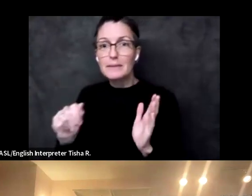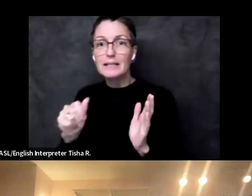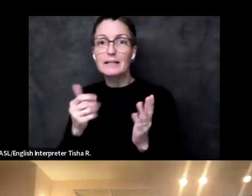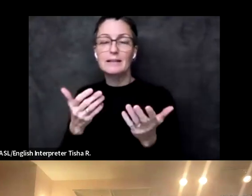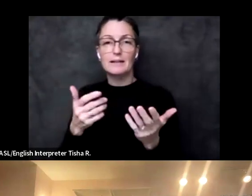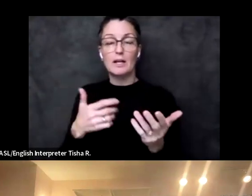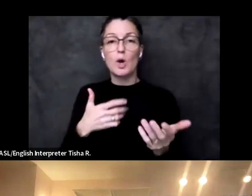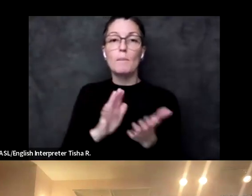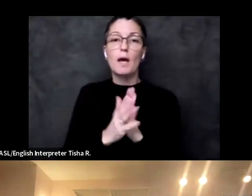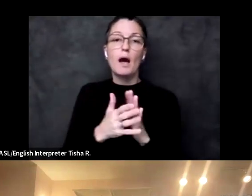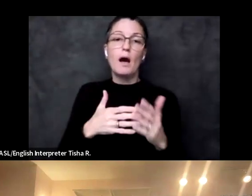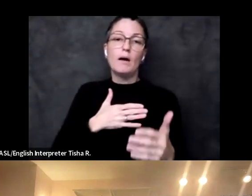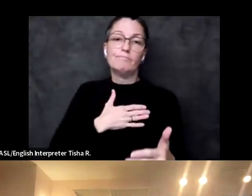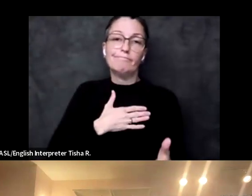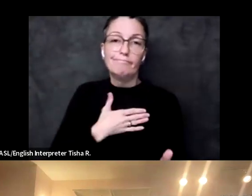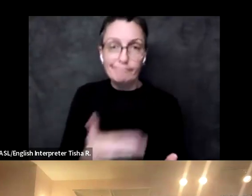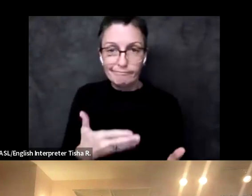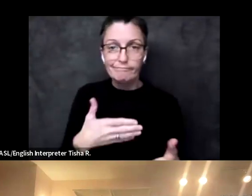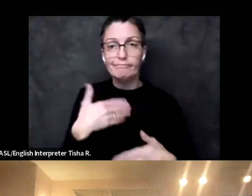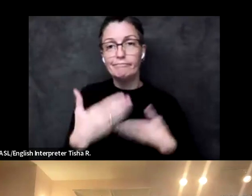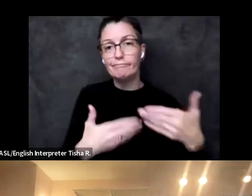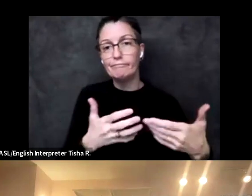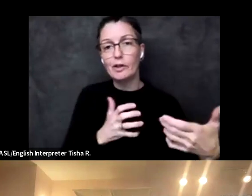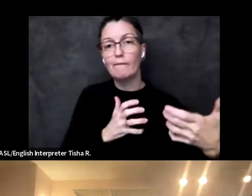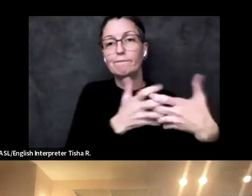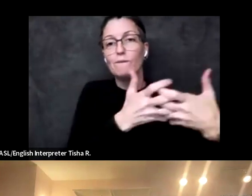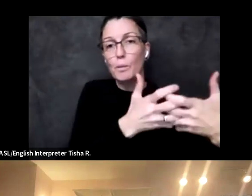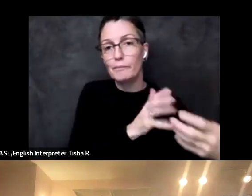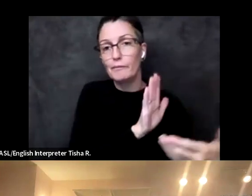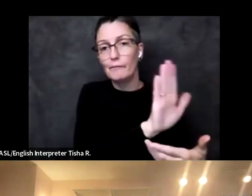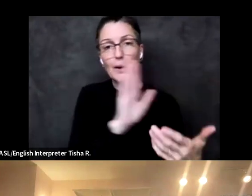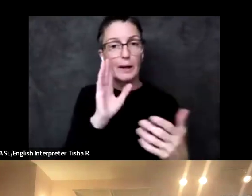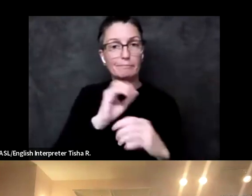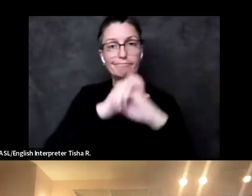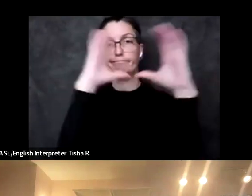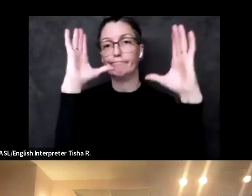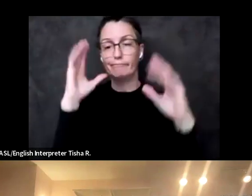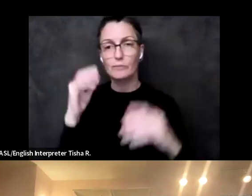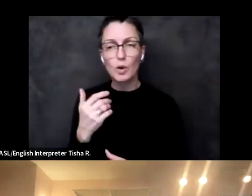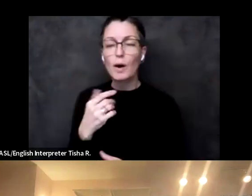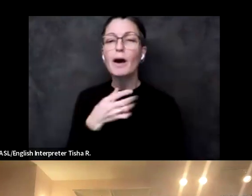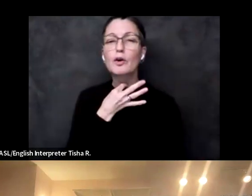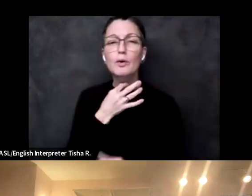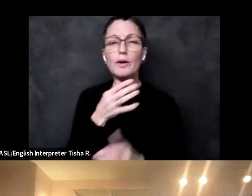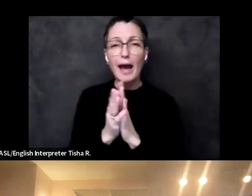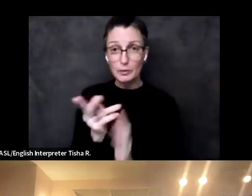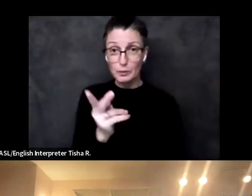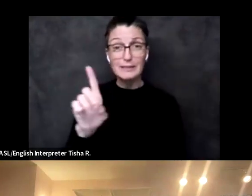So I want to ask you both what challenges you faced as disabled BIPOC directors, what challenges you're